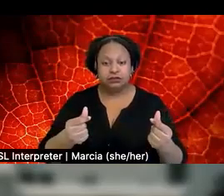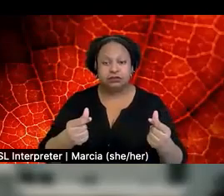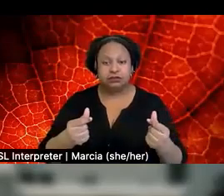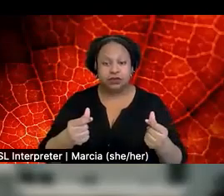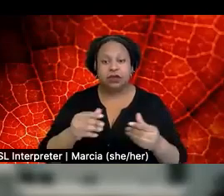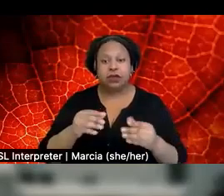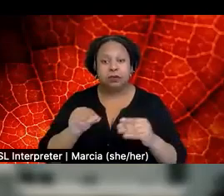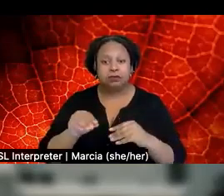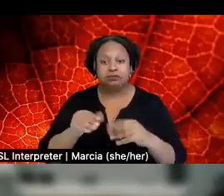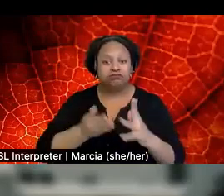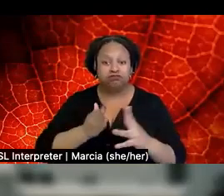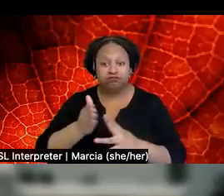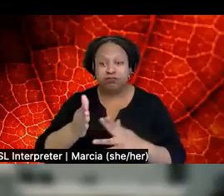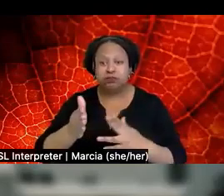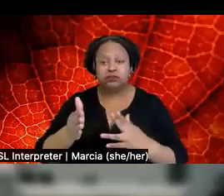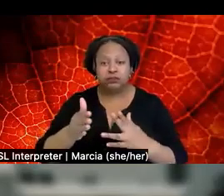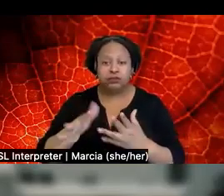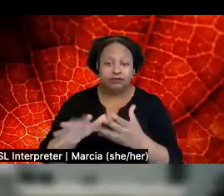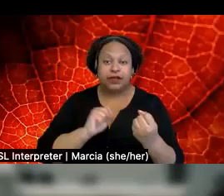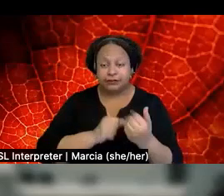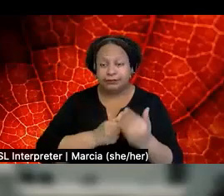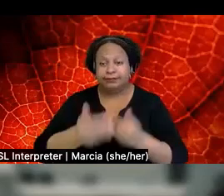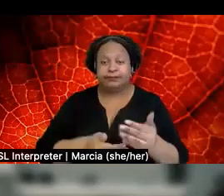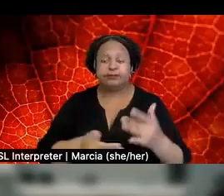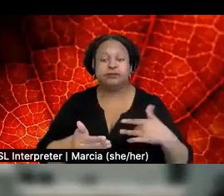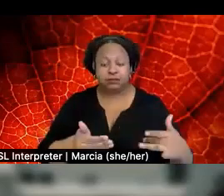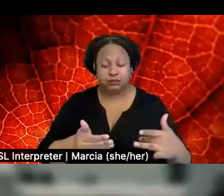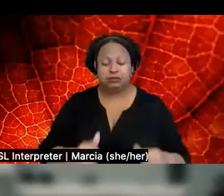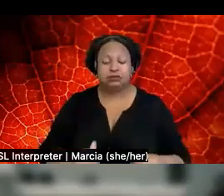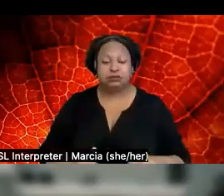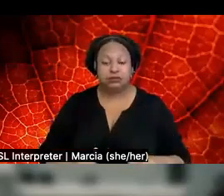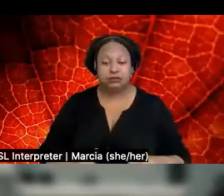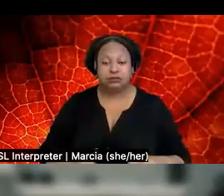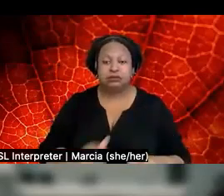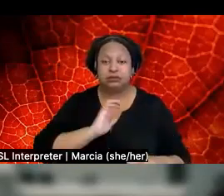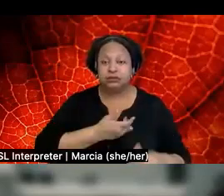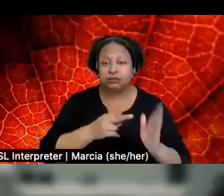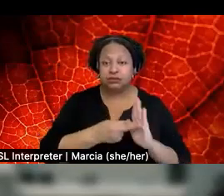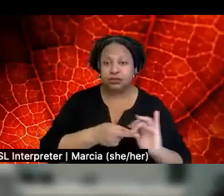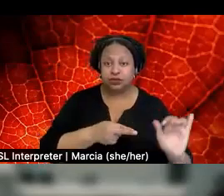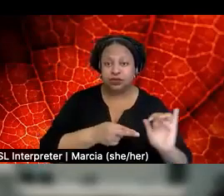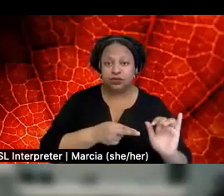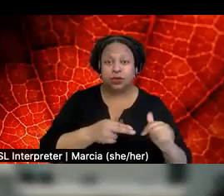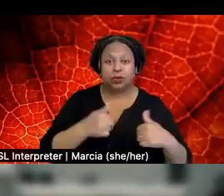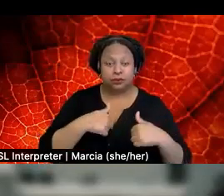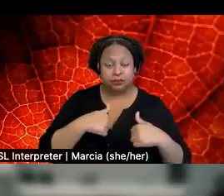We also at our end serve as liaison between the learners and the program.